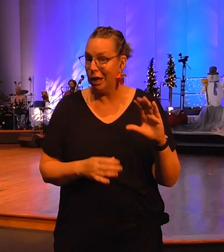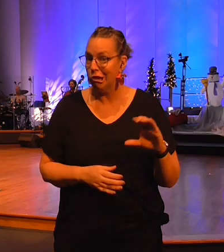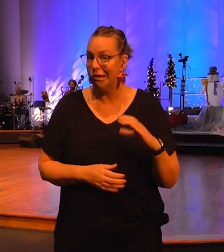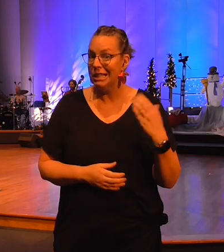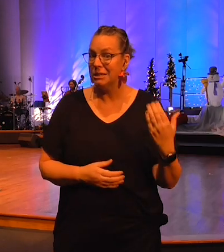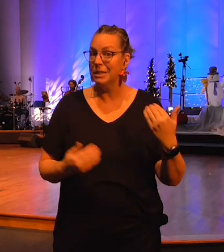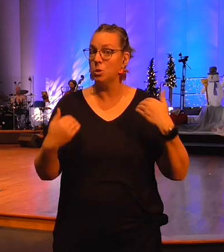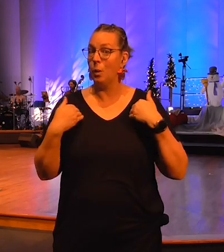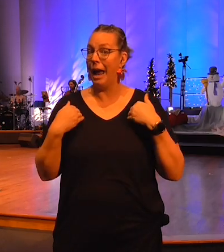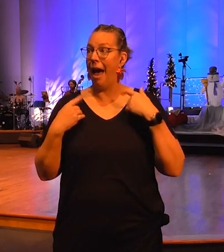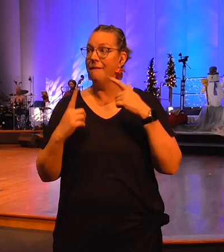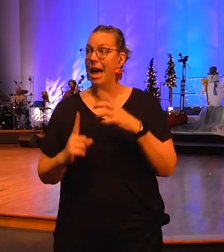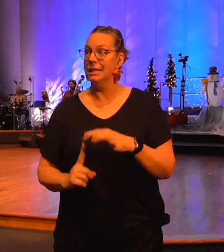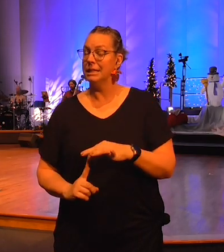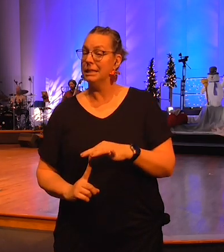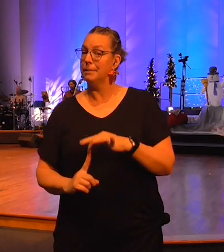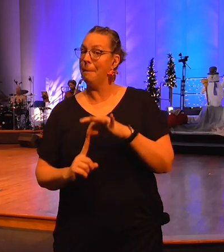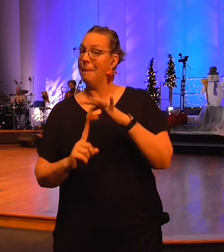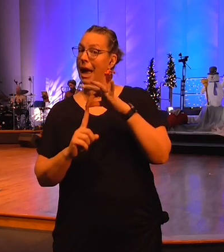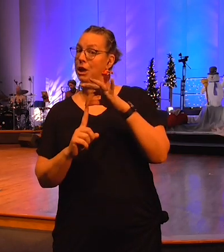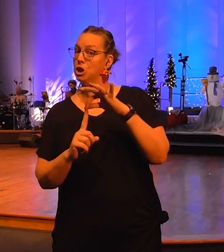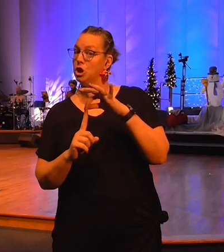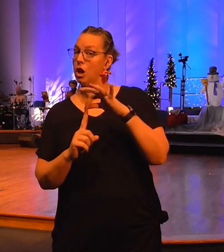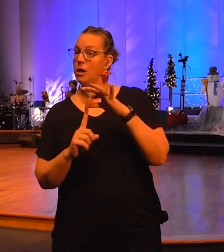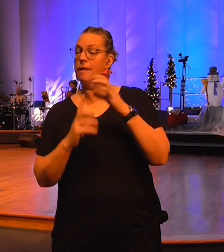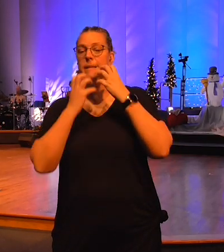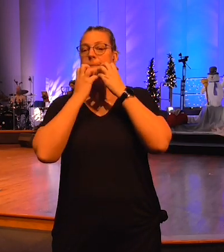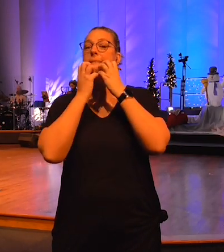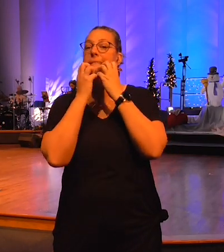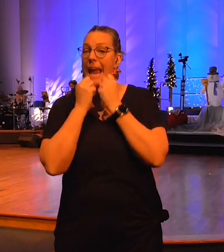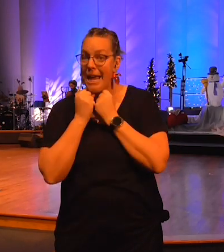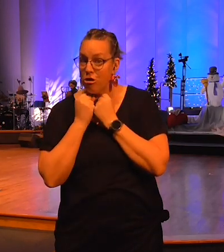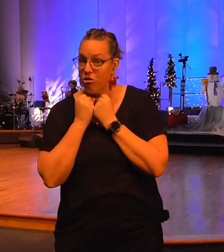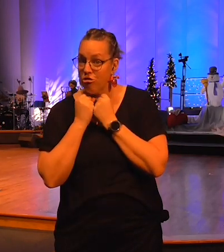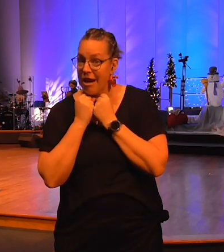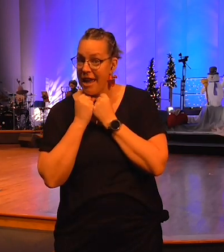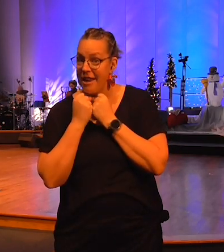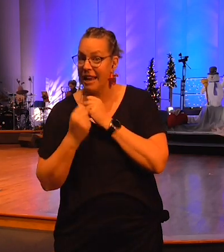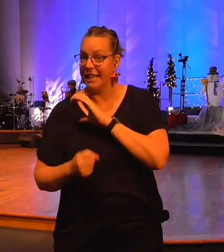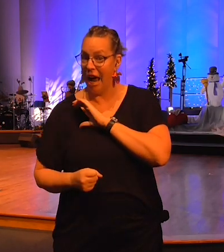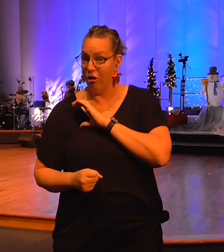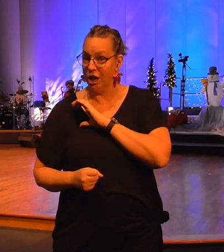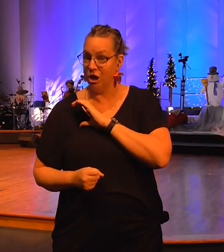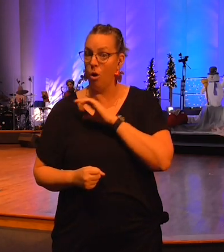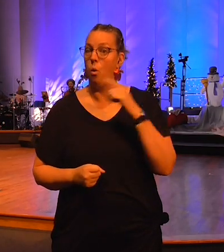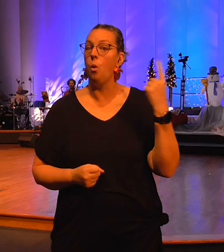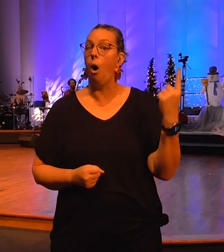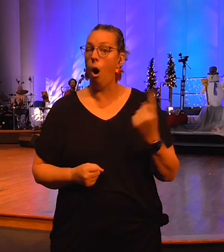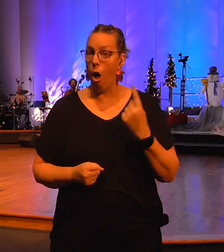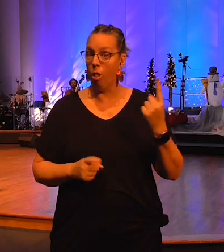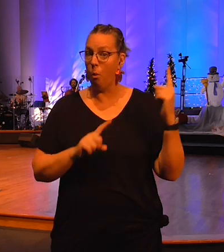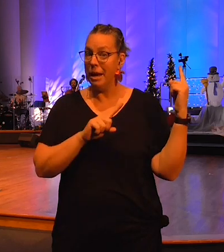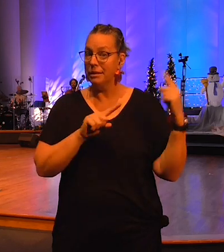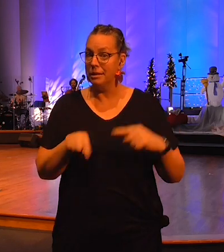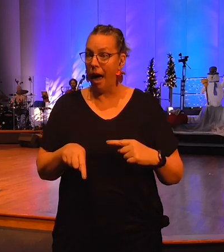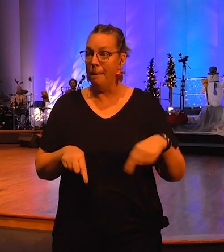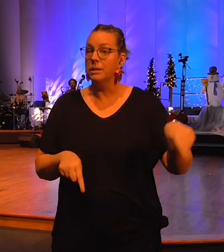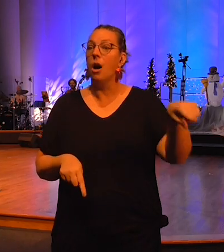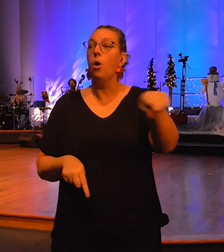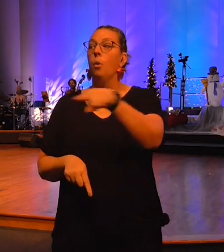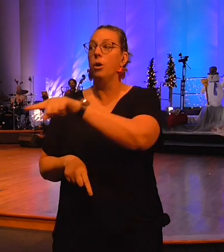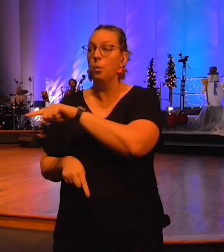Mile High church and here at family Christmas we have one very special sacred character that always